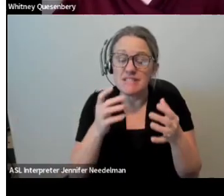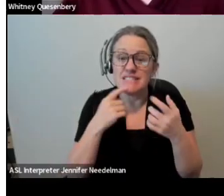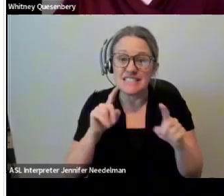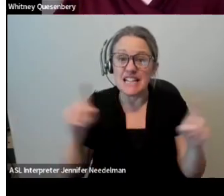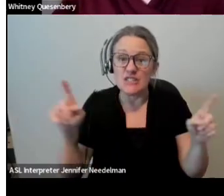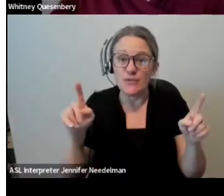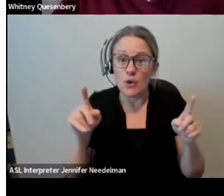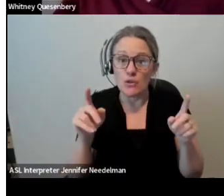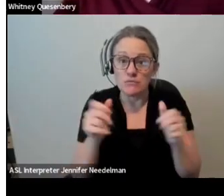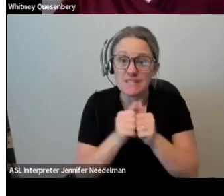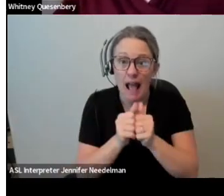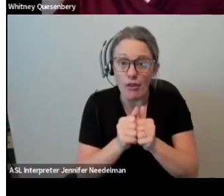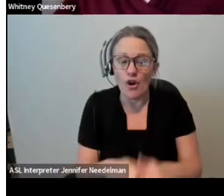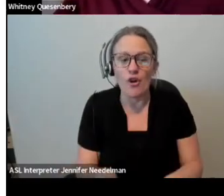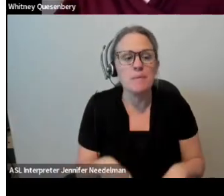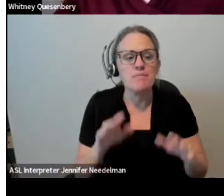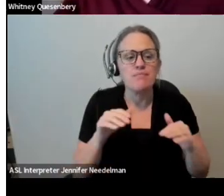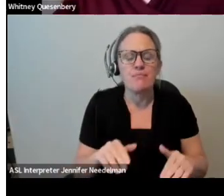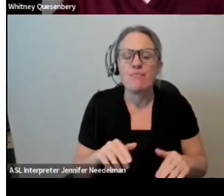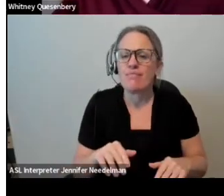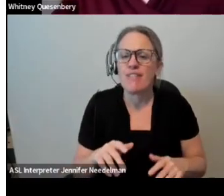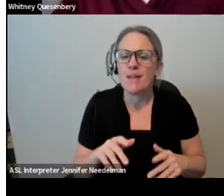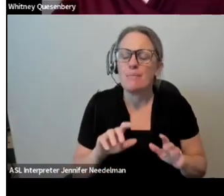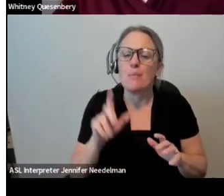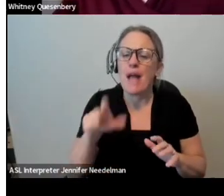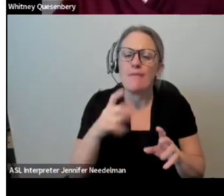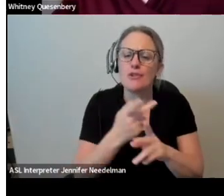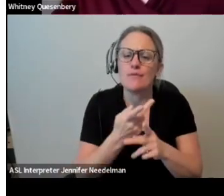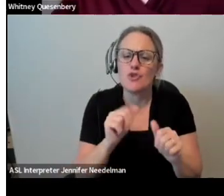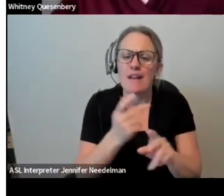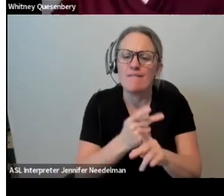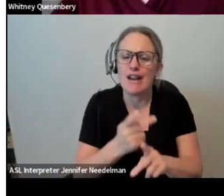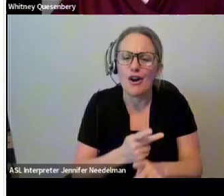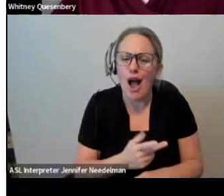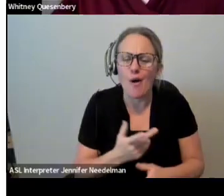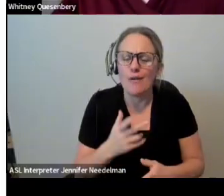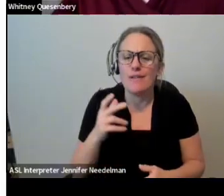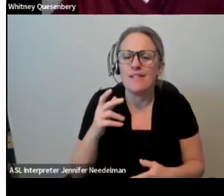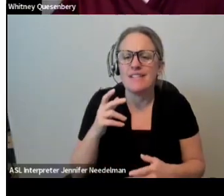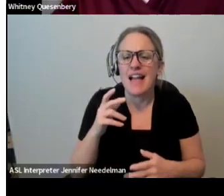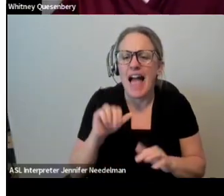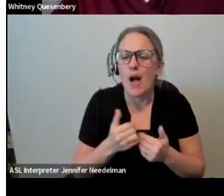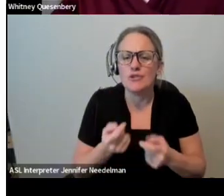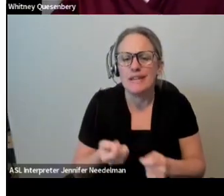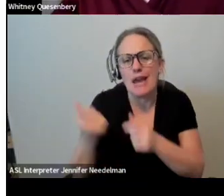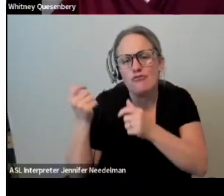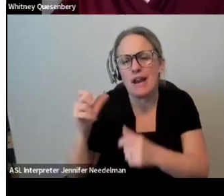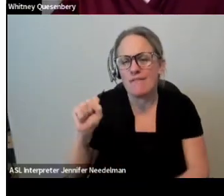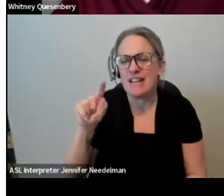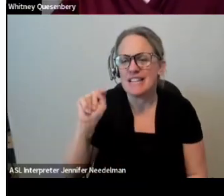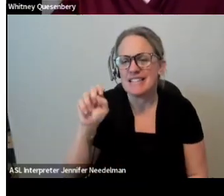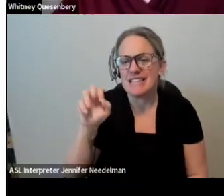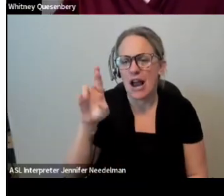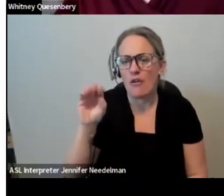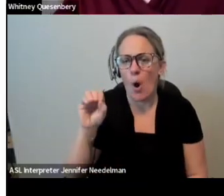that we think of, but figuring out how to debunk them. The, the other one that I love is that 30% of people